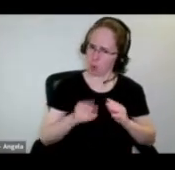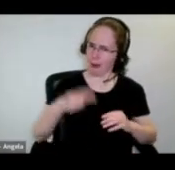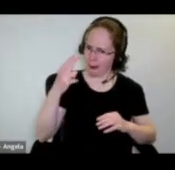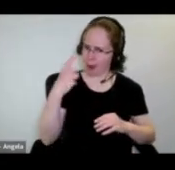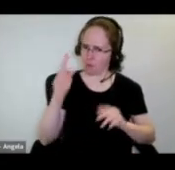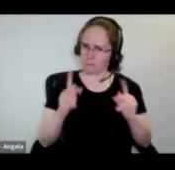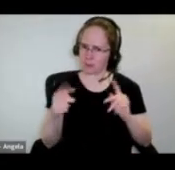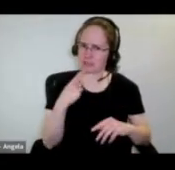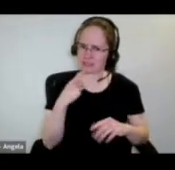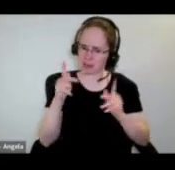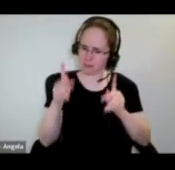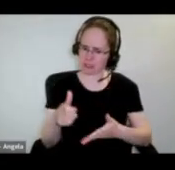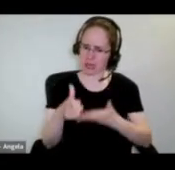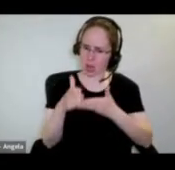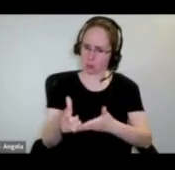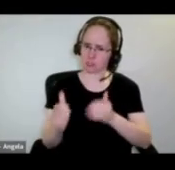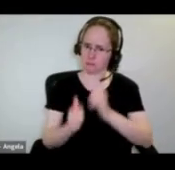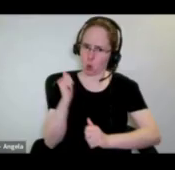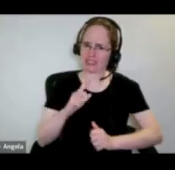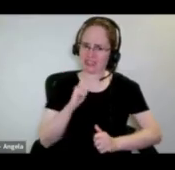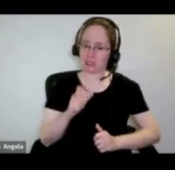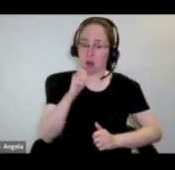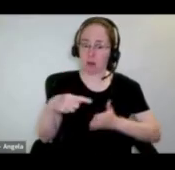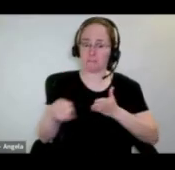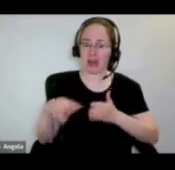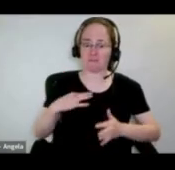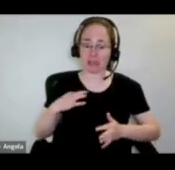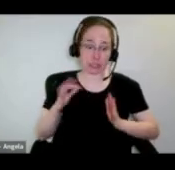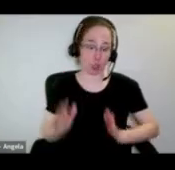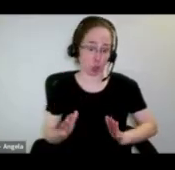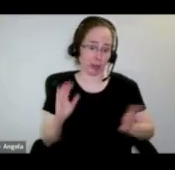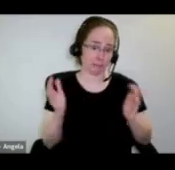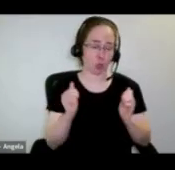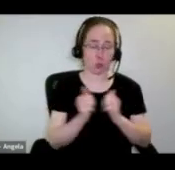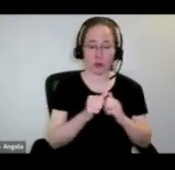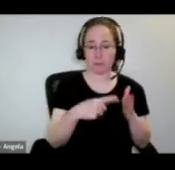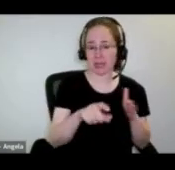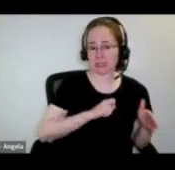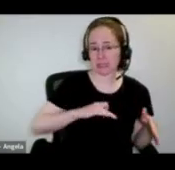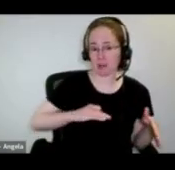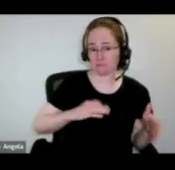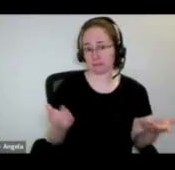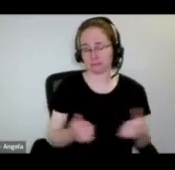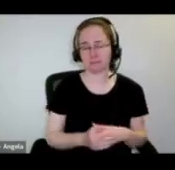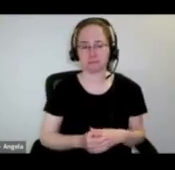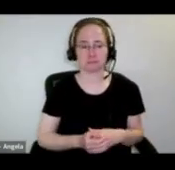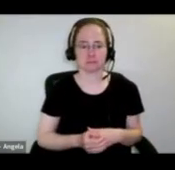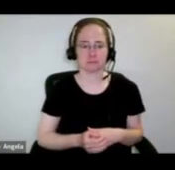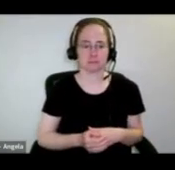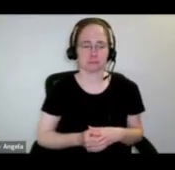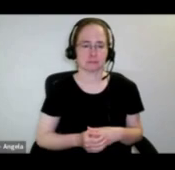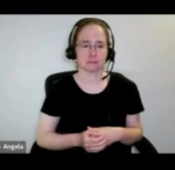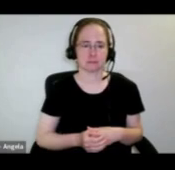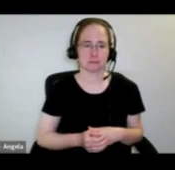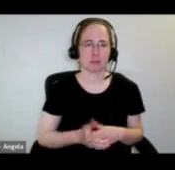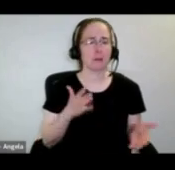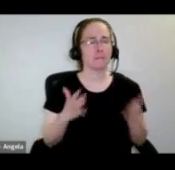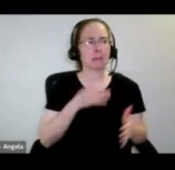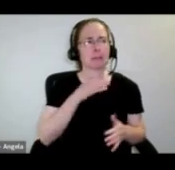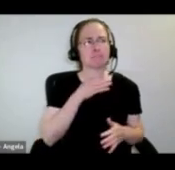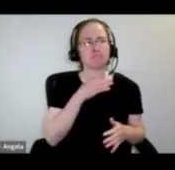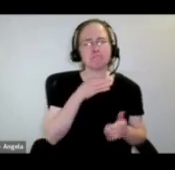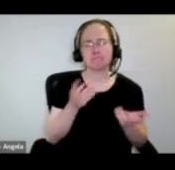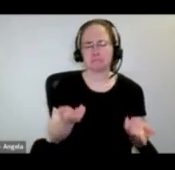Lindsay: And the lowest is actually paid staff here. It's a little bit higher for those who say the person who helps the most is an unpaid volunteer compared to that paid staff there.